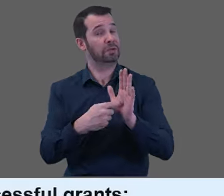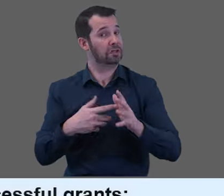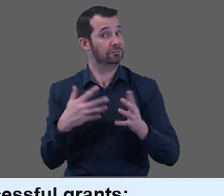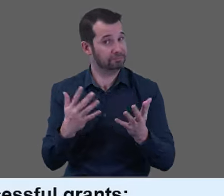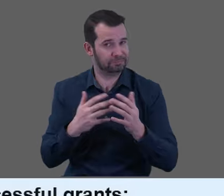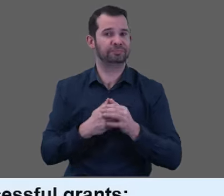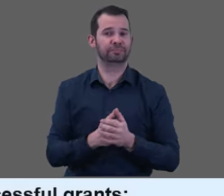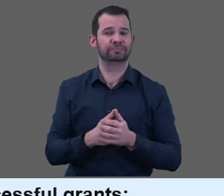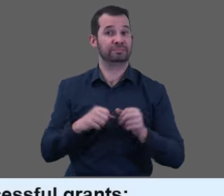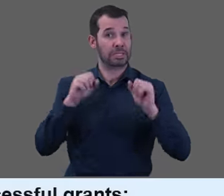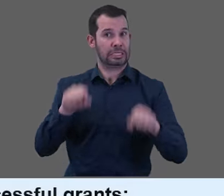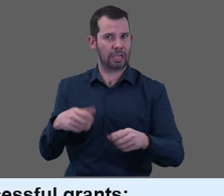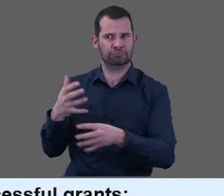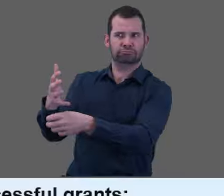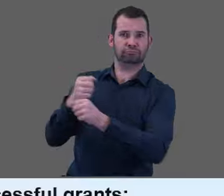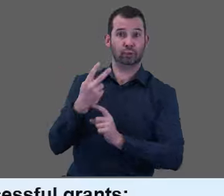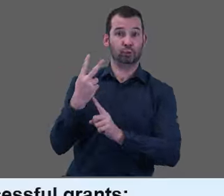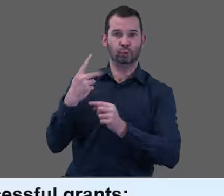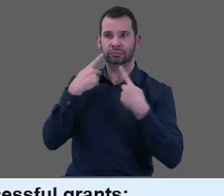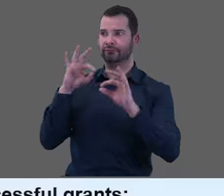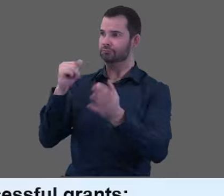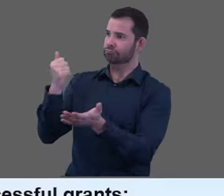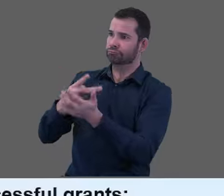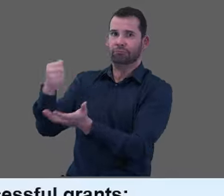For example, you can receive two successful grants